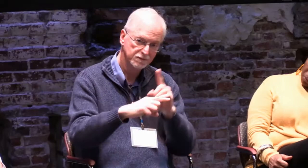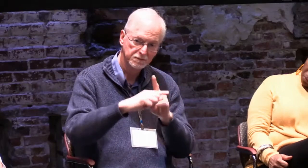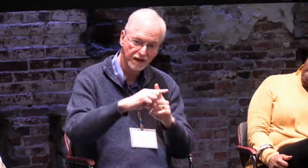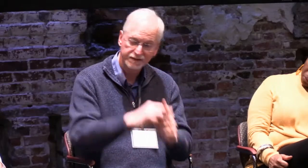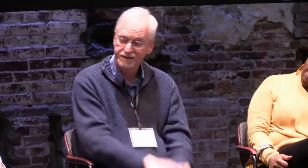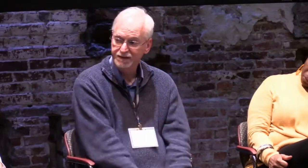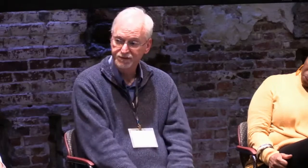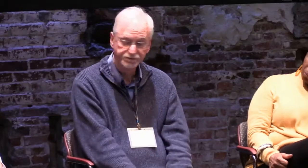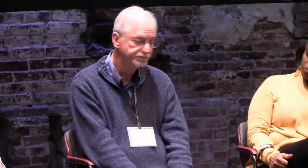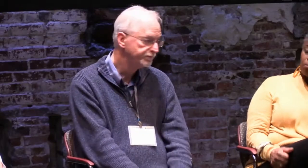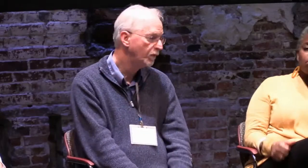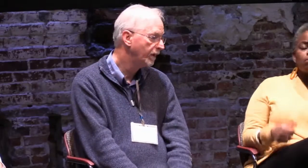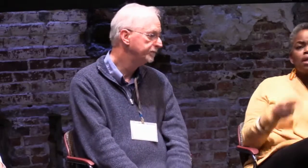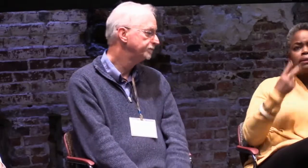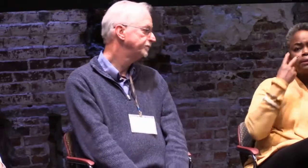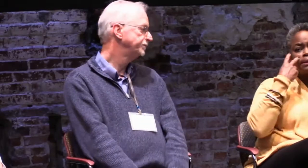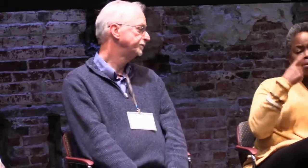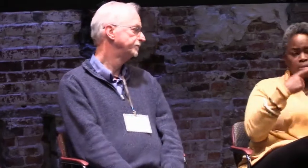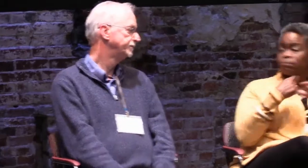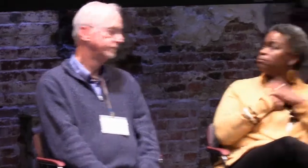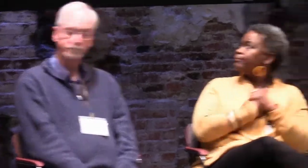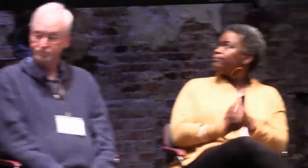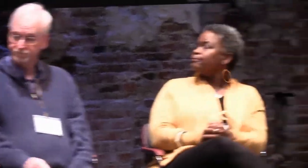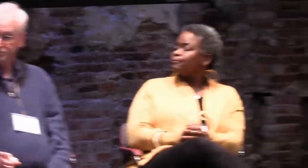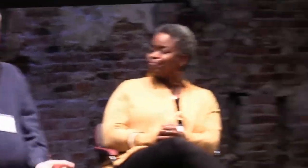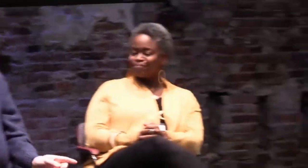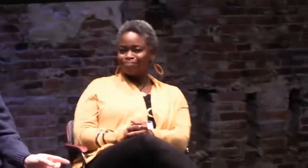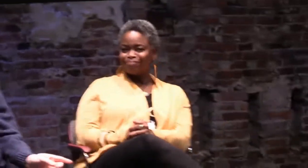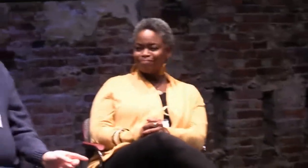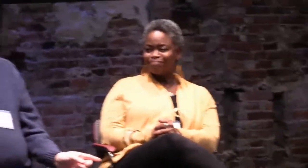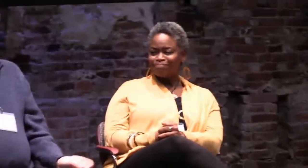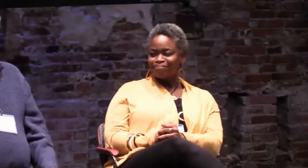And that's my two cents that I wanna put in there, the invention of the internet.